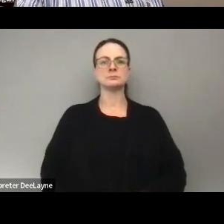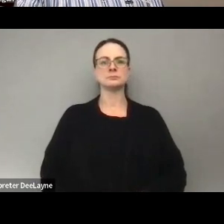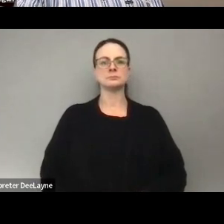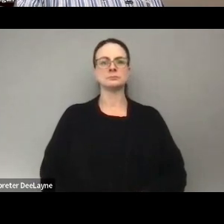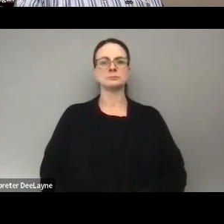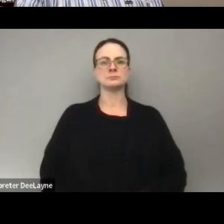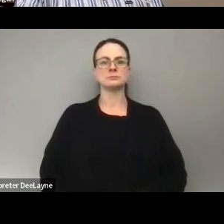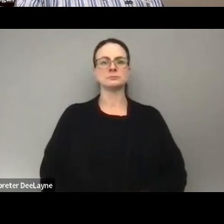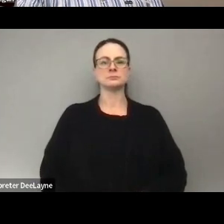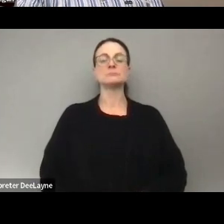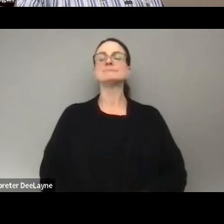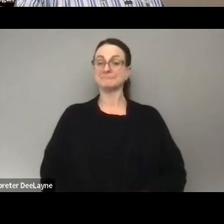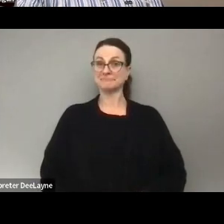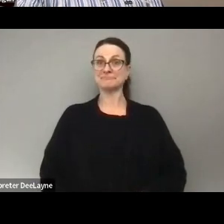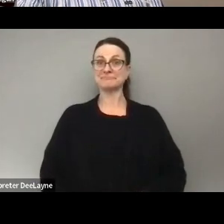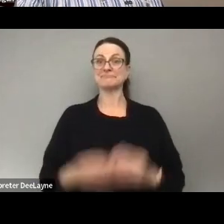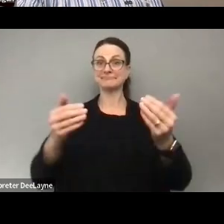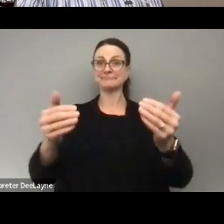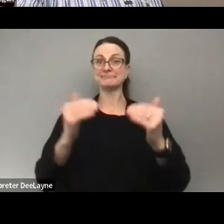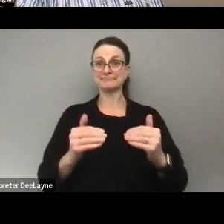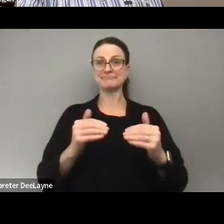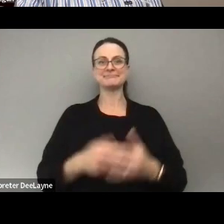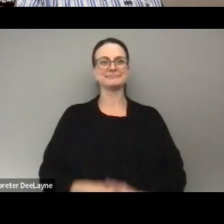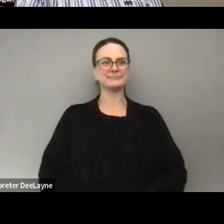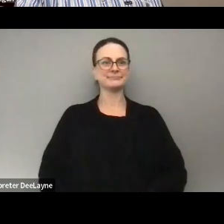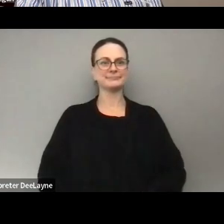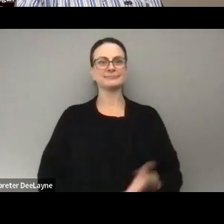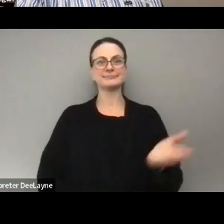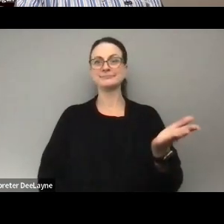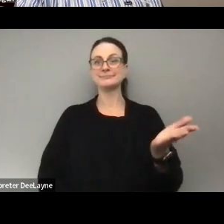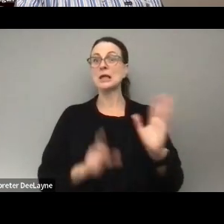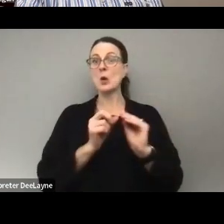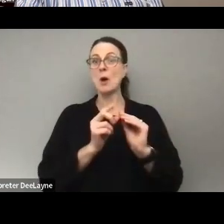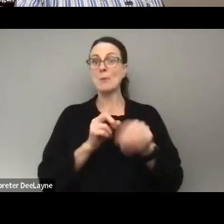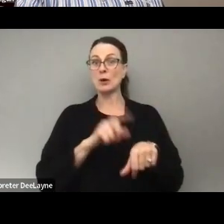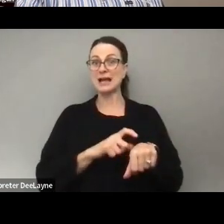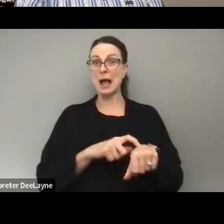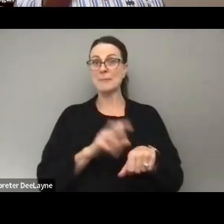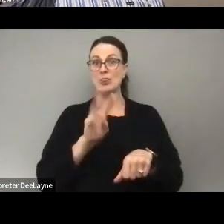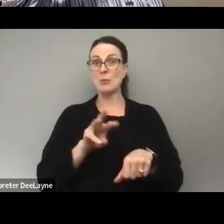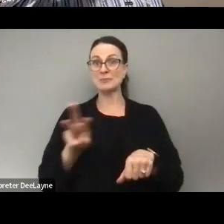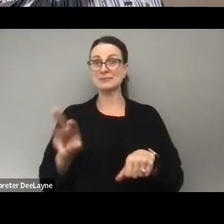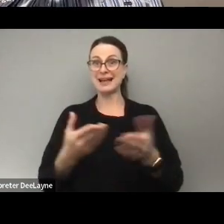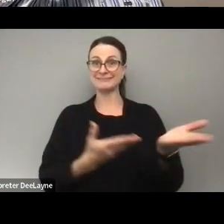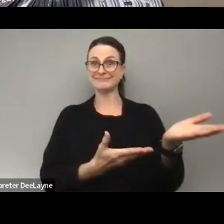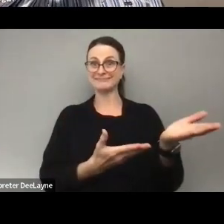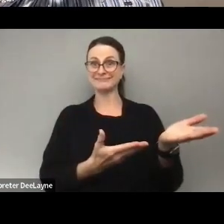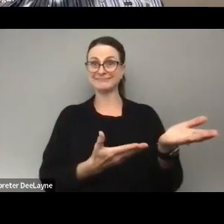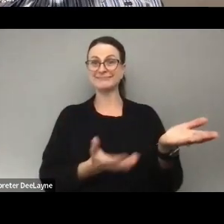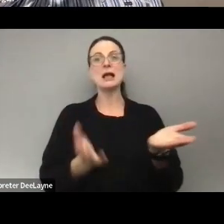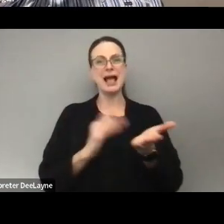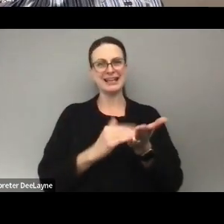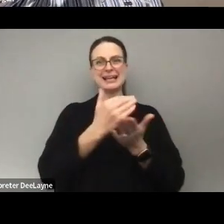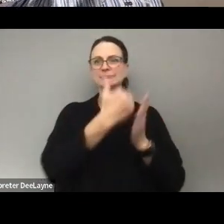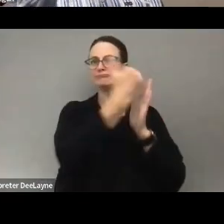Okay, well we're gonna move to... I'm pointing out one more time at the website. Again, these are some of the guidelines under representation.